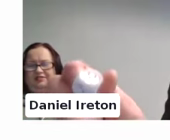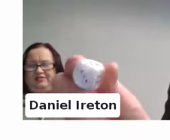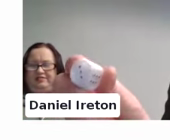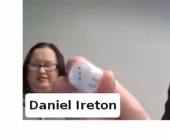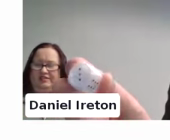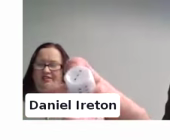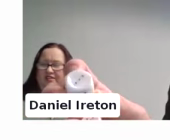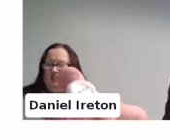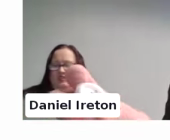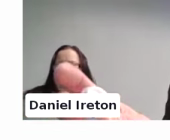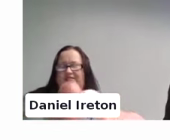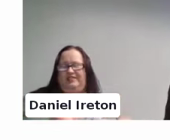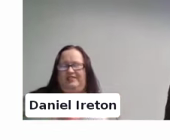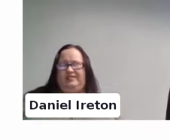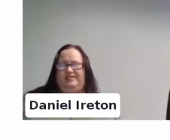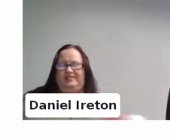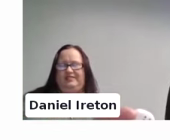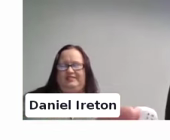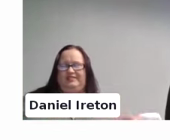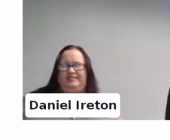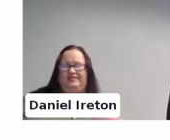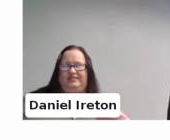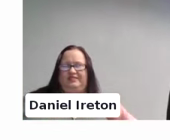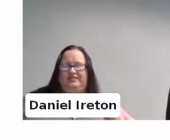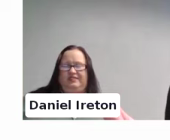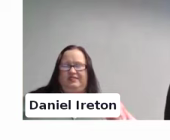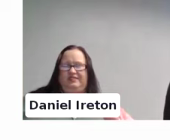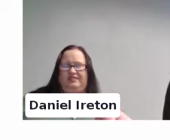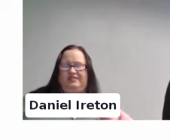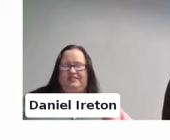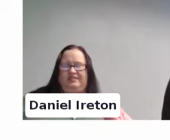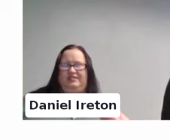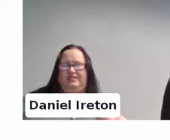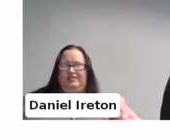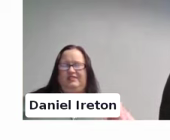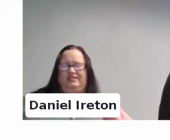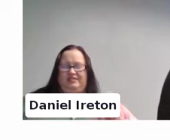But you can see, again if you scanty see it here, this is just a six sided die like you would see in monopoly. It came with pair of them.